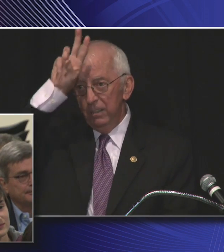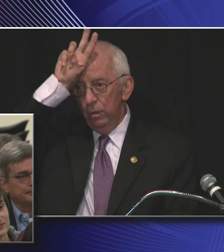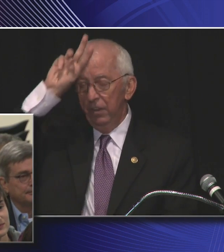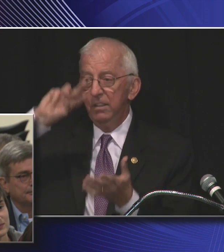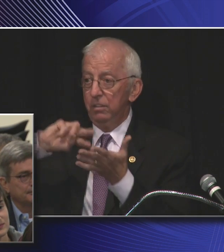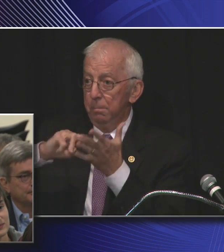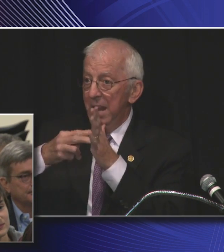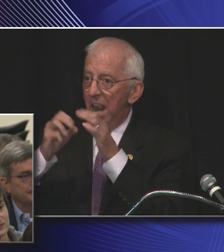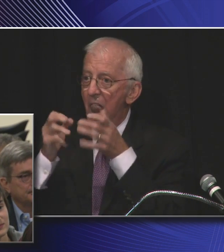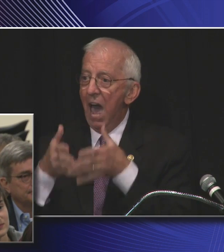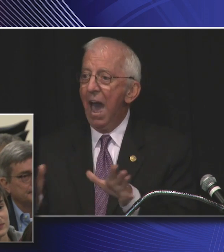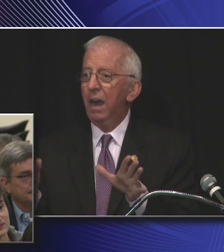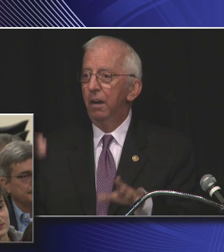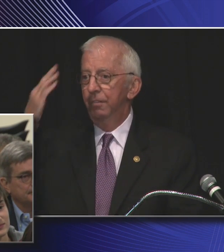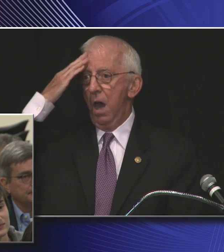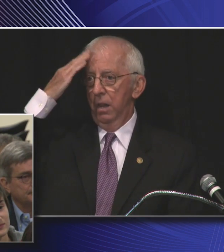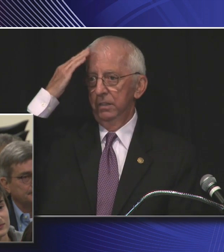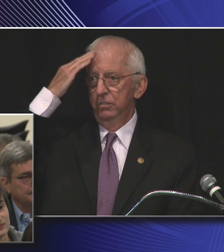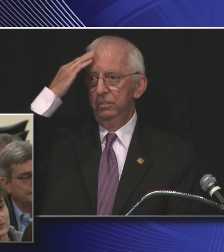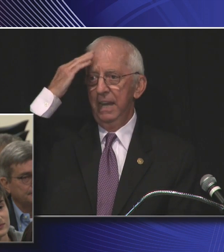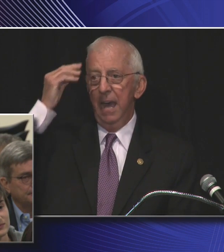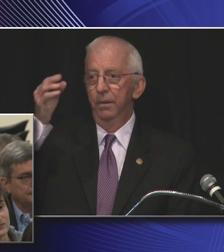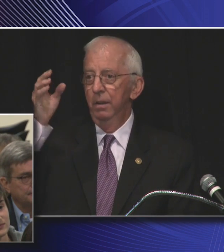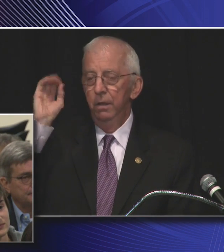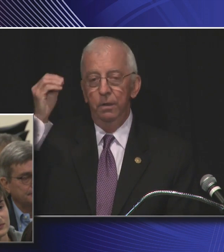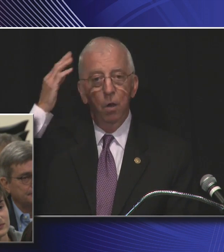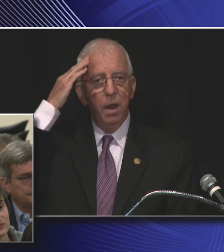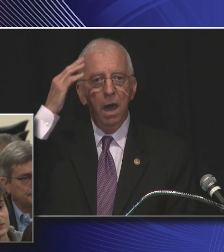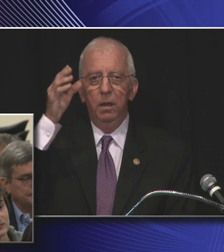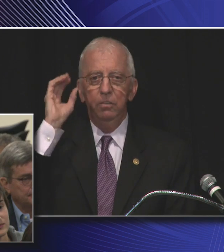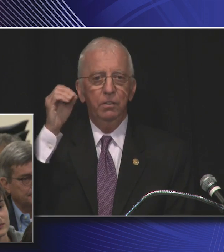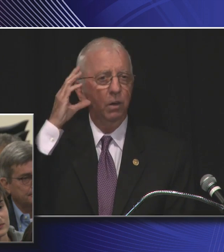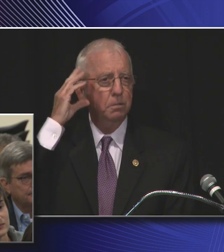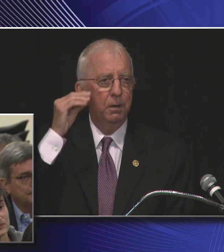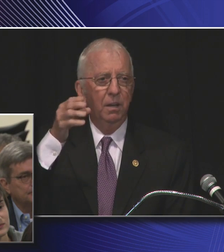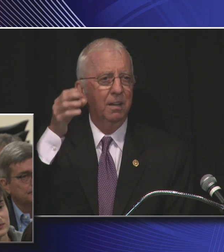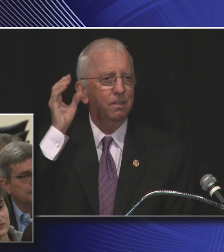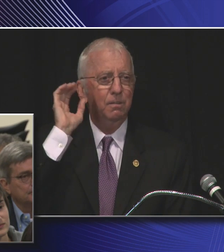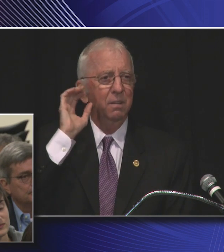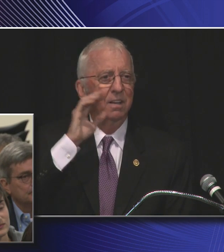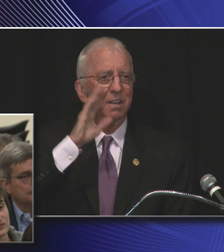Ignorance. I just mean a lack of knowledge. He had no knowledge, no experience,